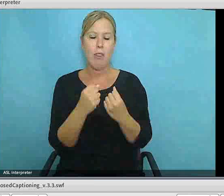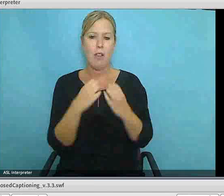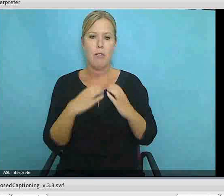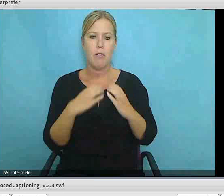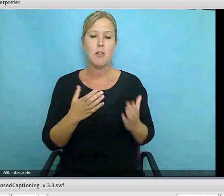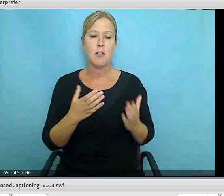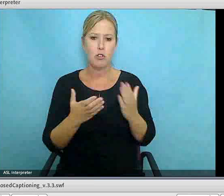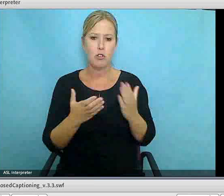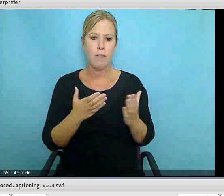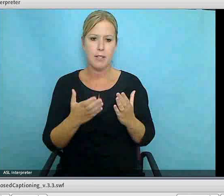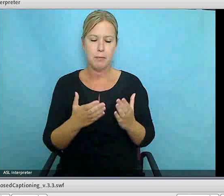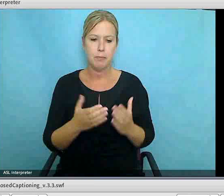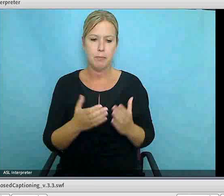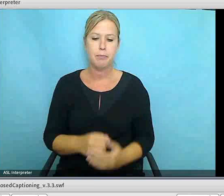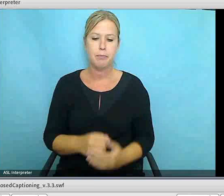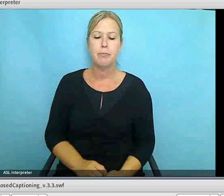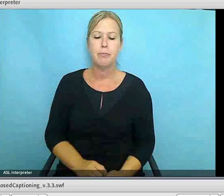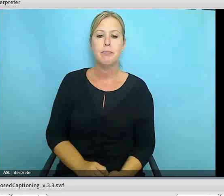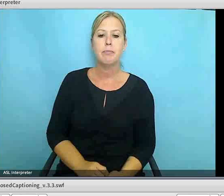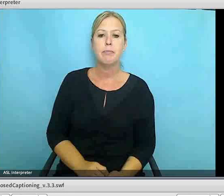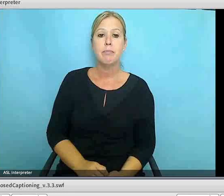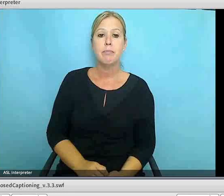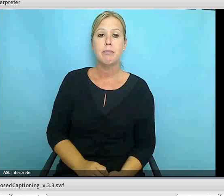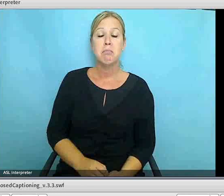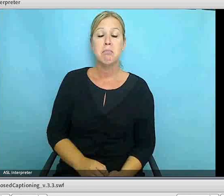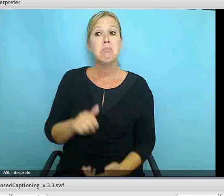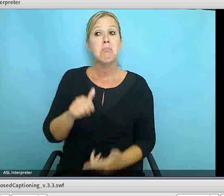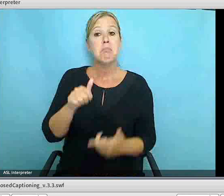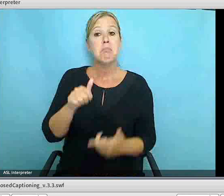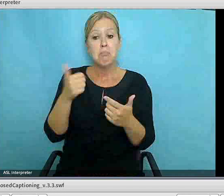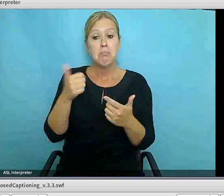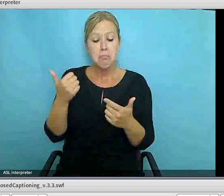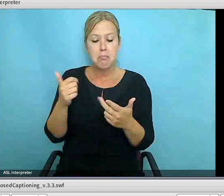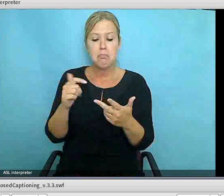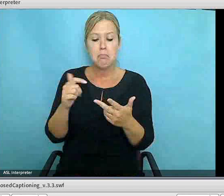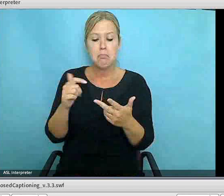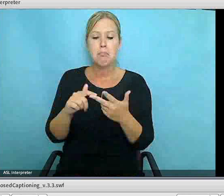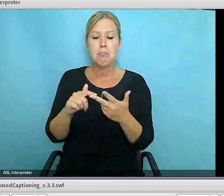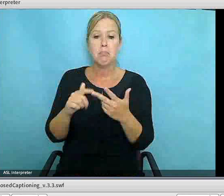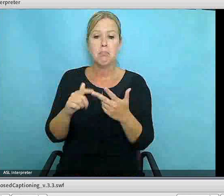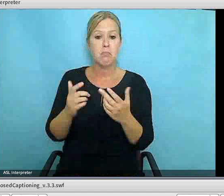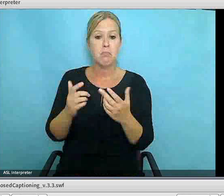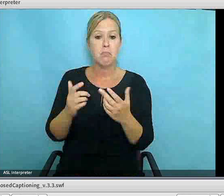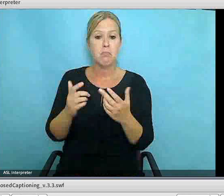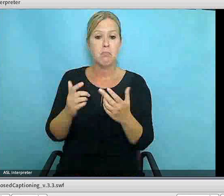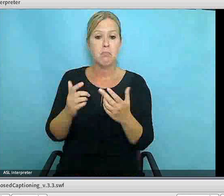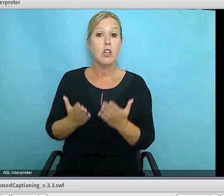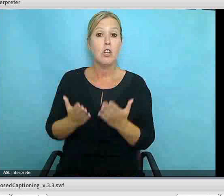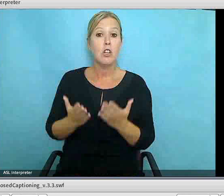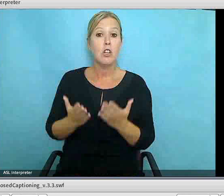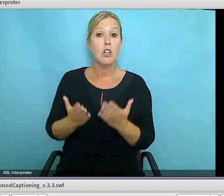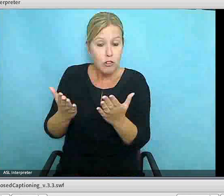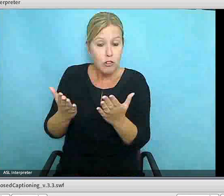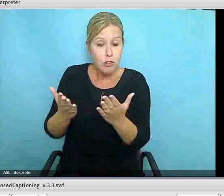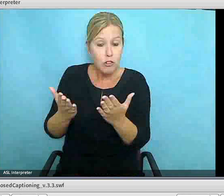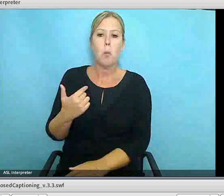The other thing that we urge is for members to consult trusted state agency and community